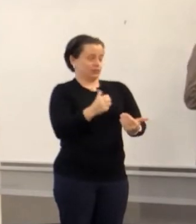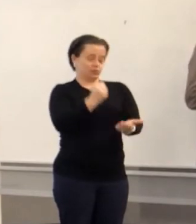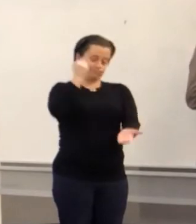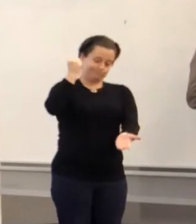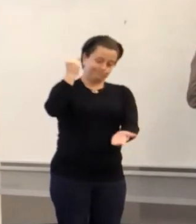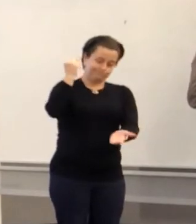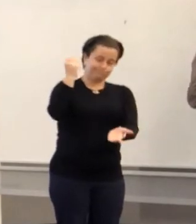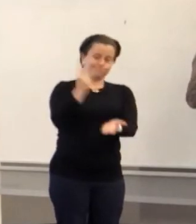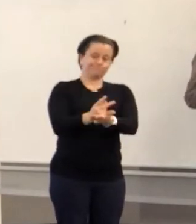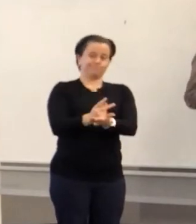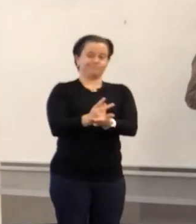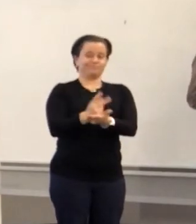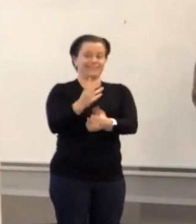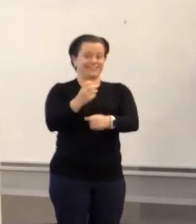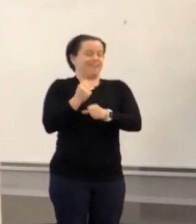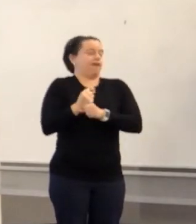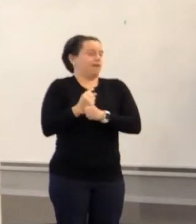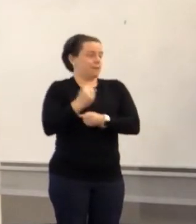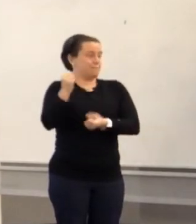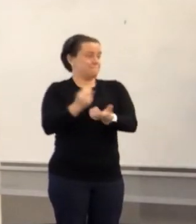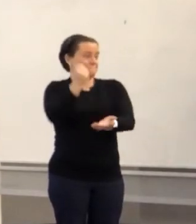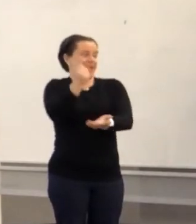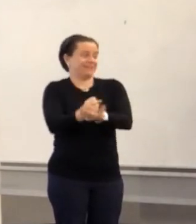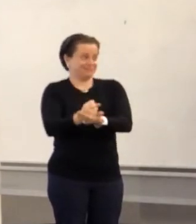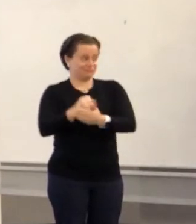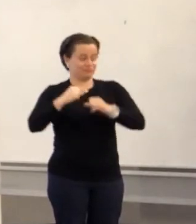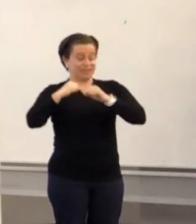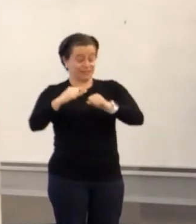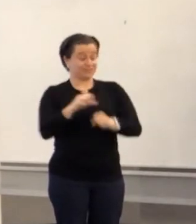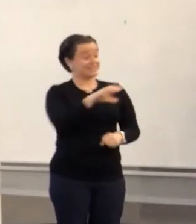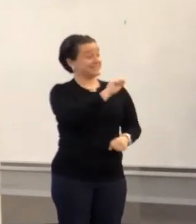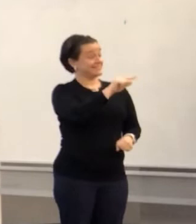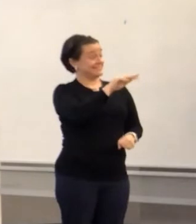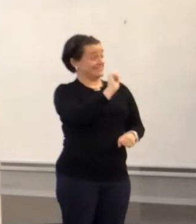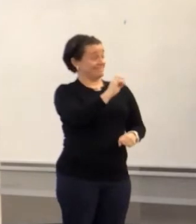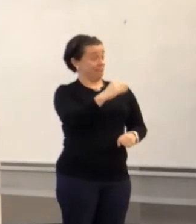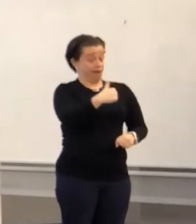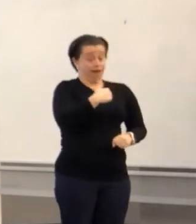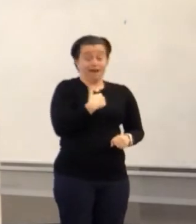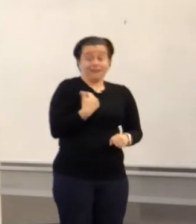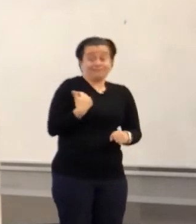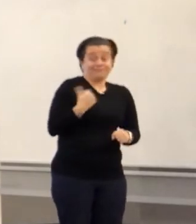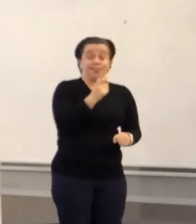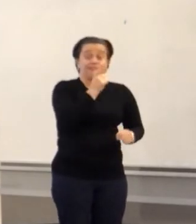and I'll just tell you that over lunch Steve Gold and I were talking about this issue